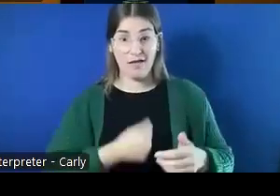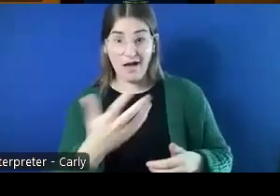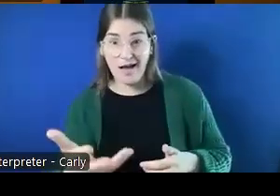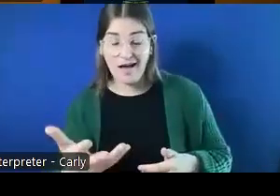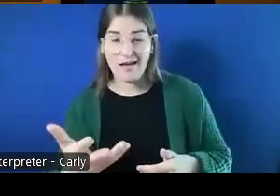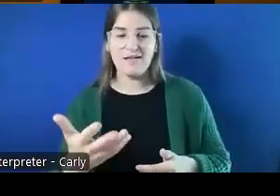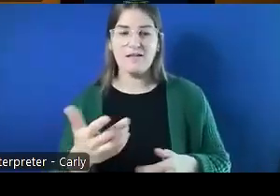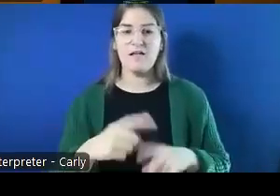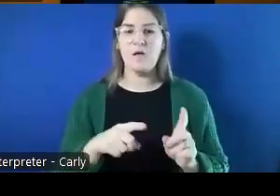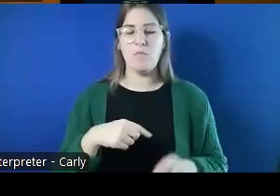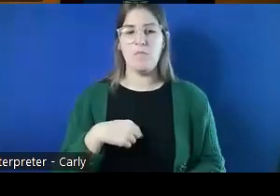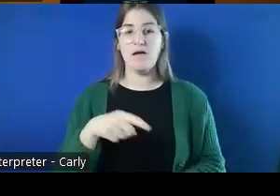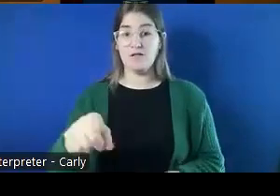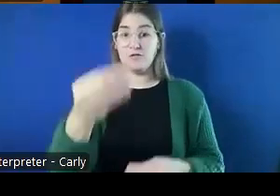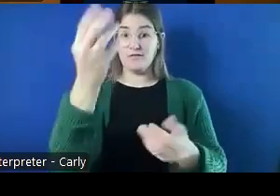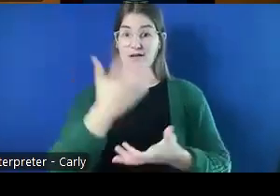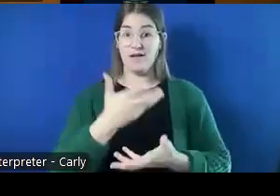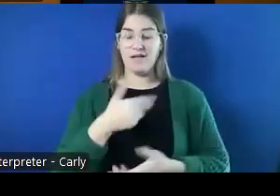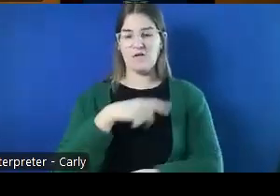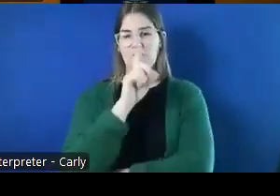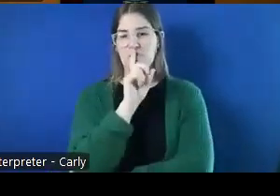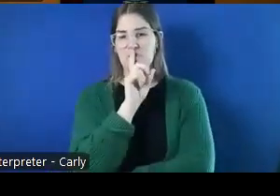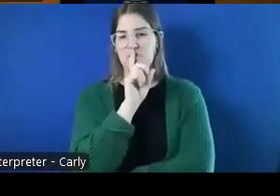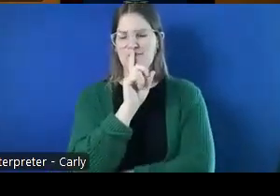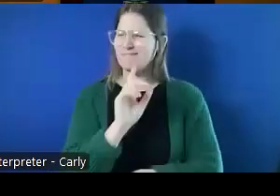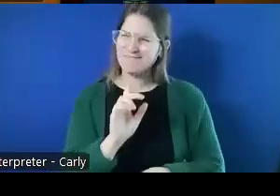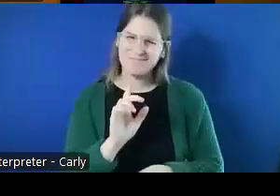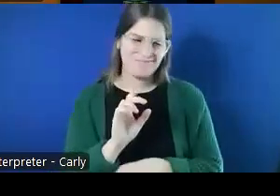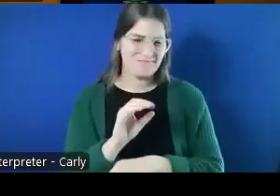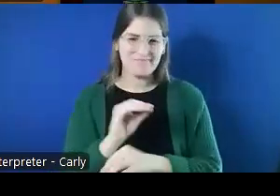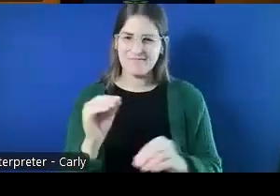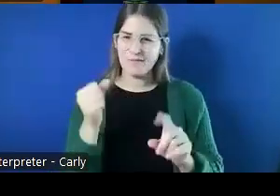responding to one another then it's not maybe going to be quite as impactful um and then the